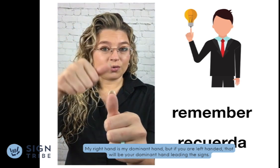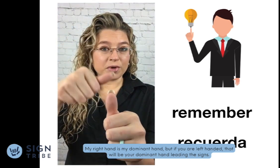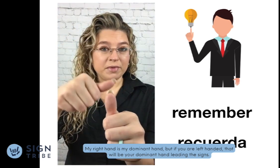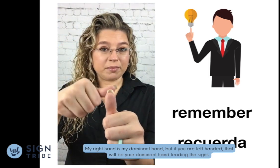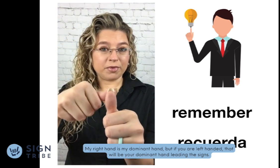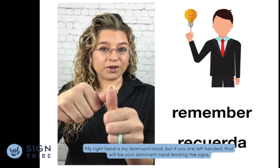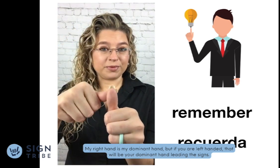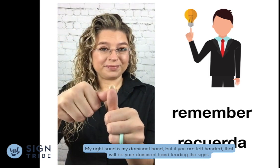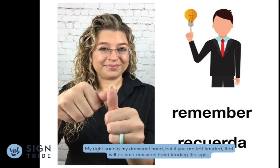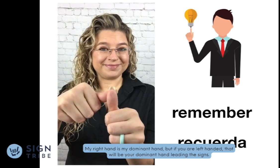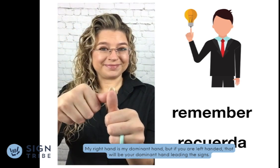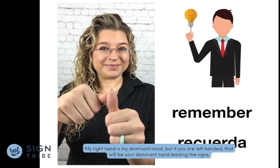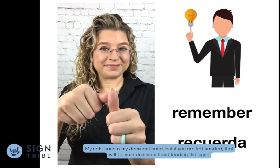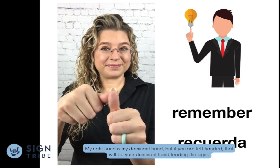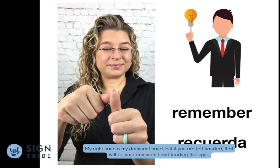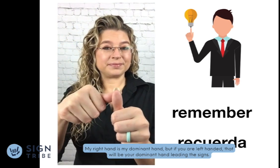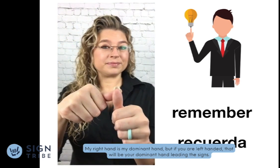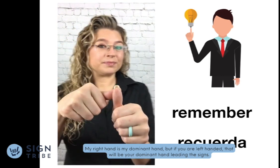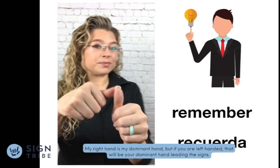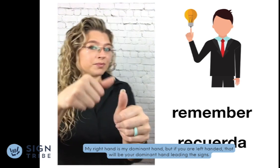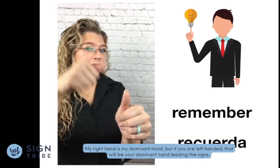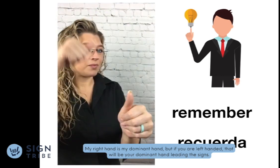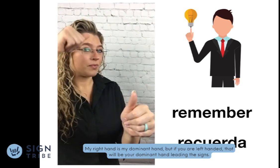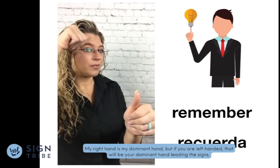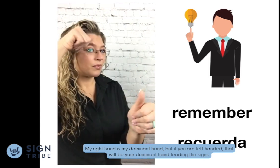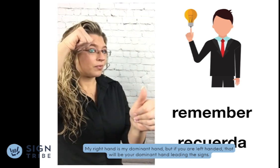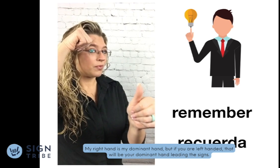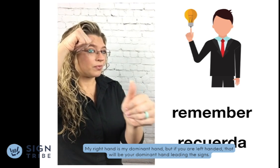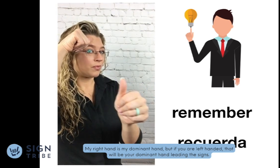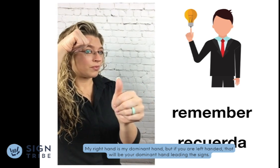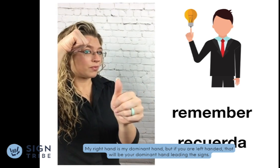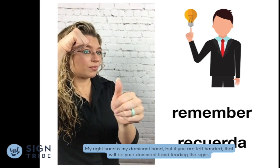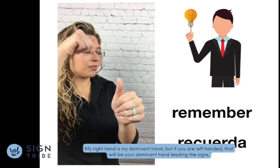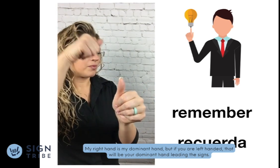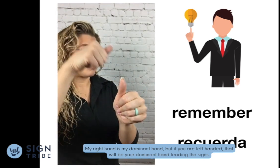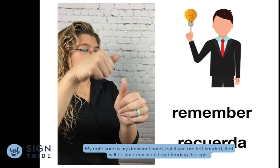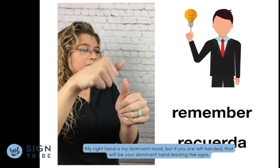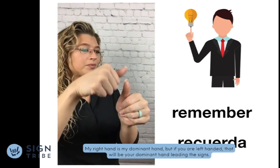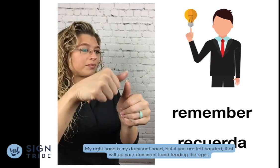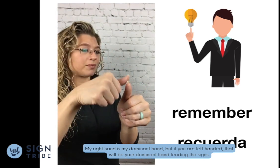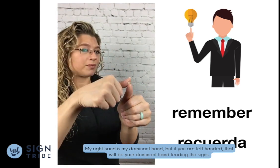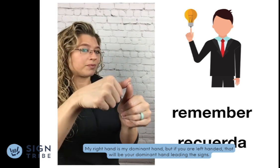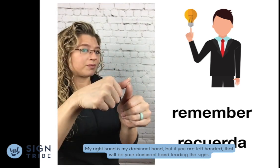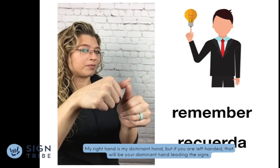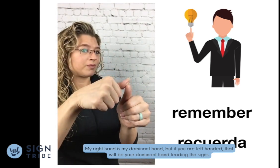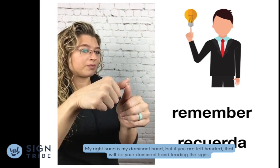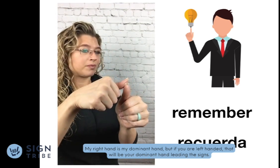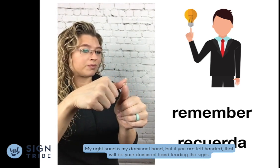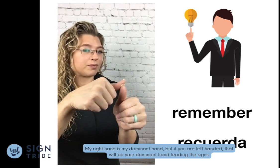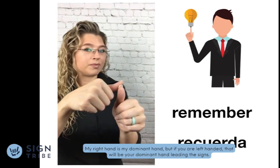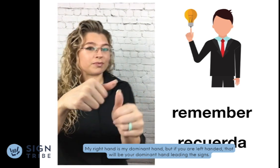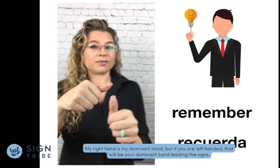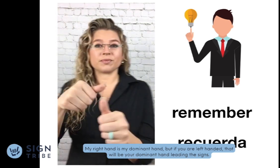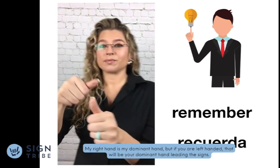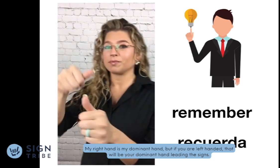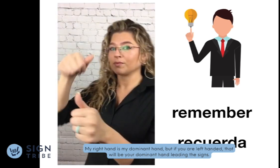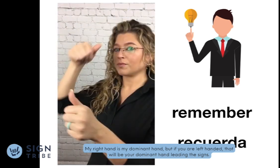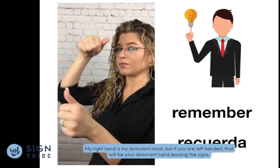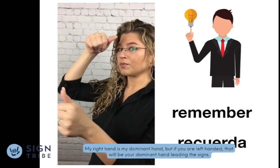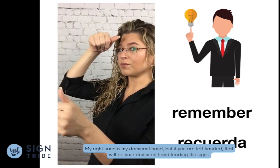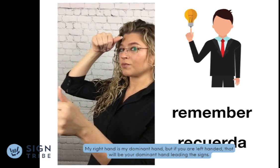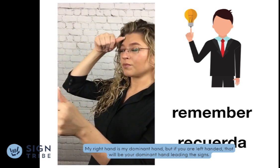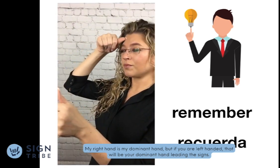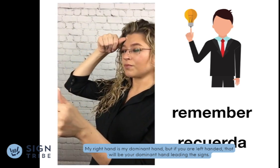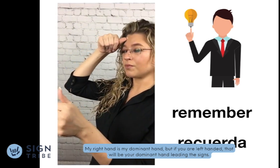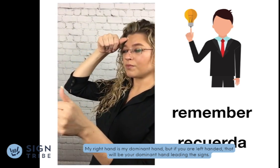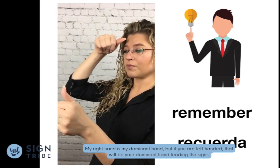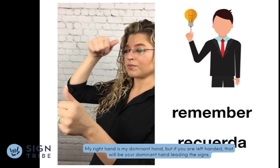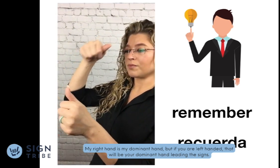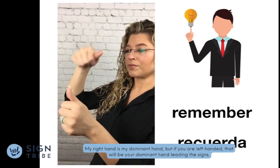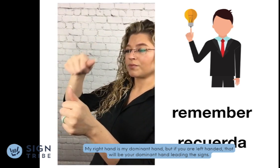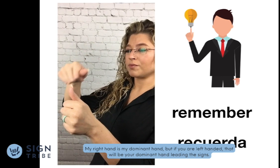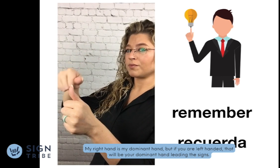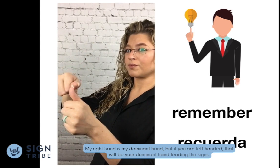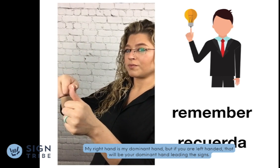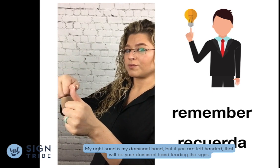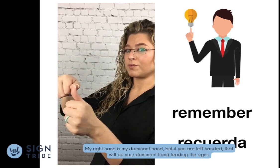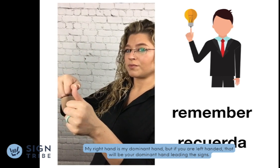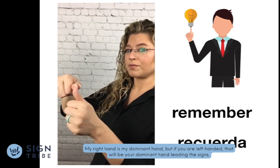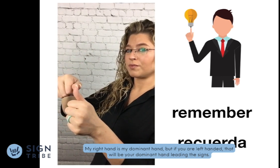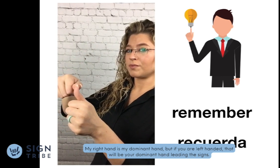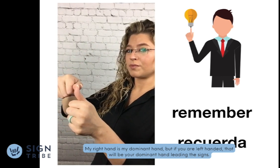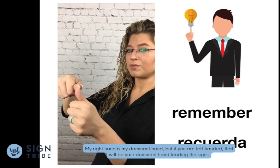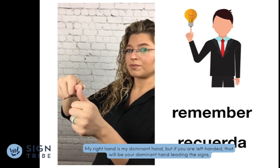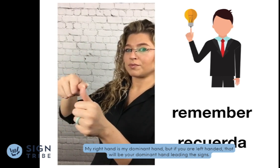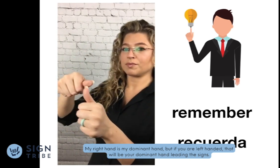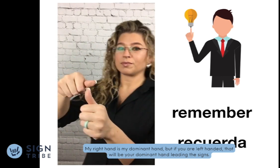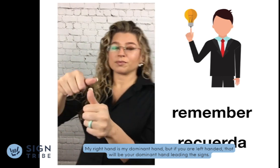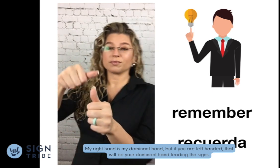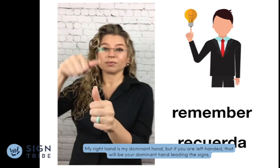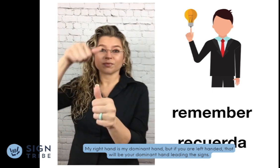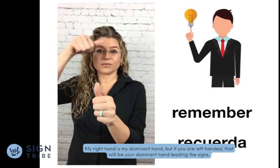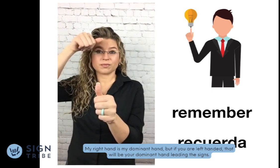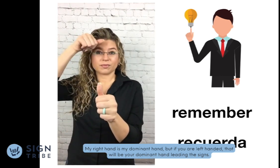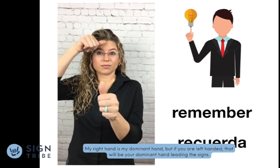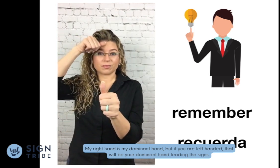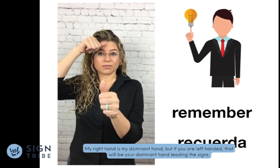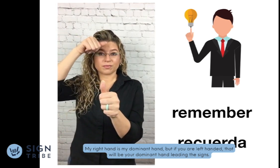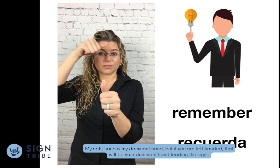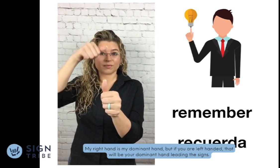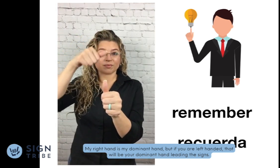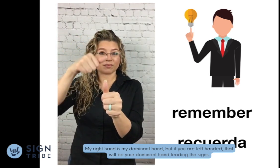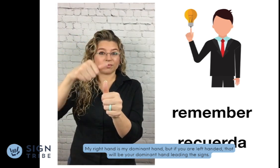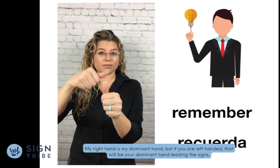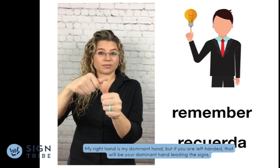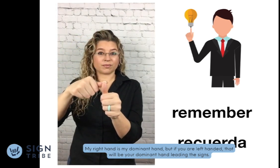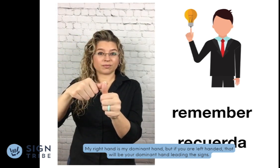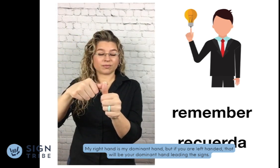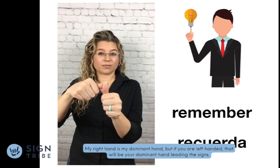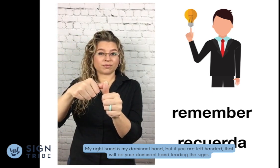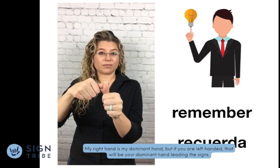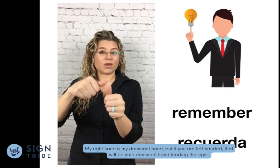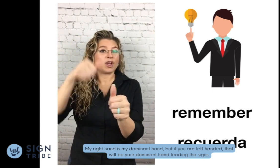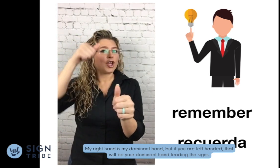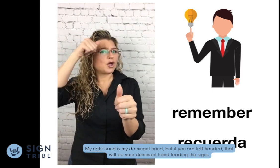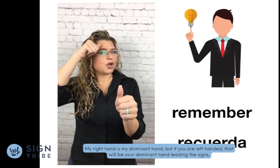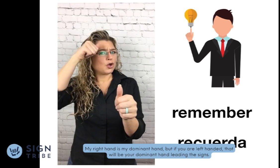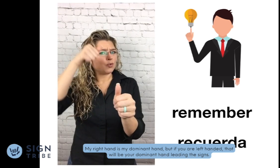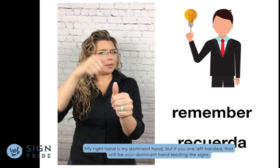Remember.